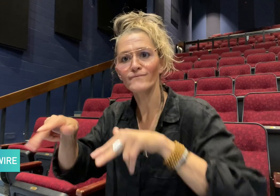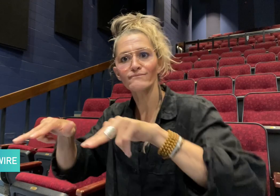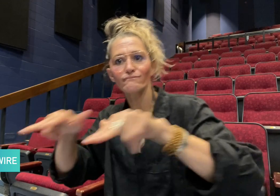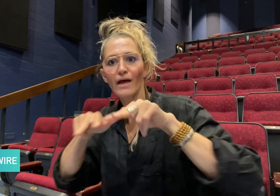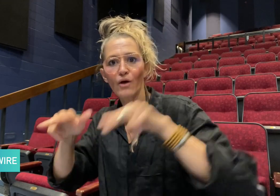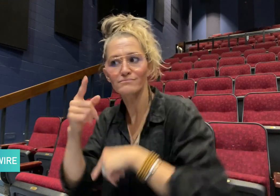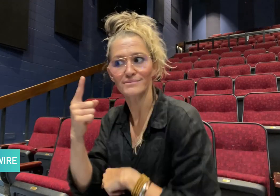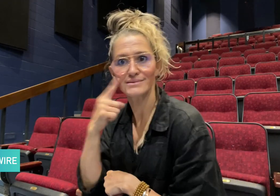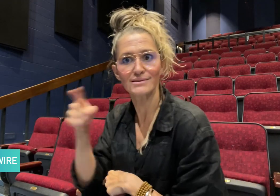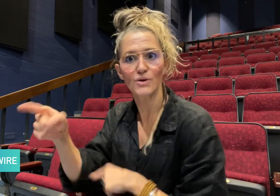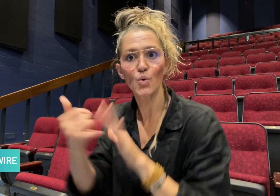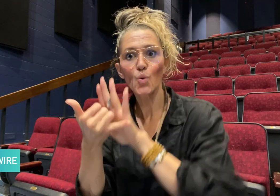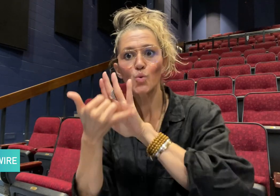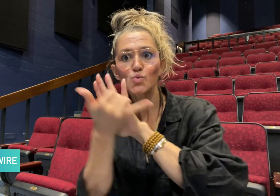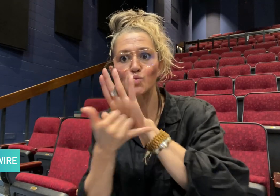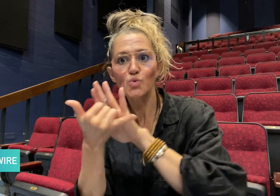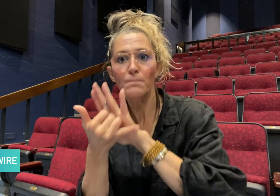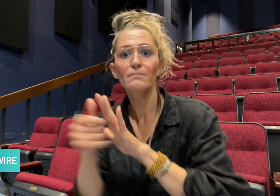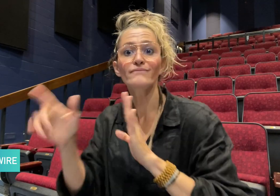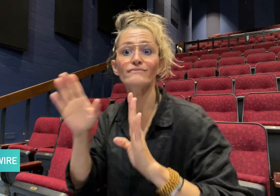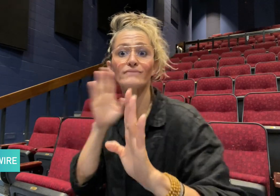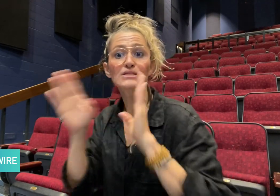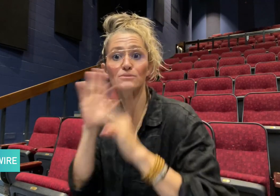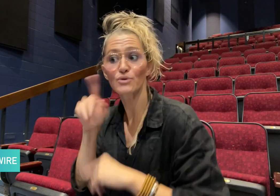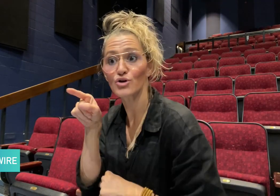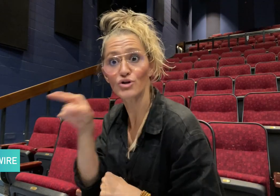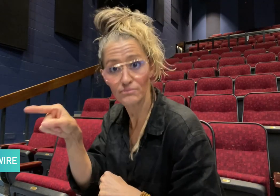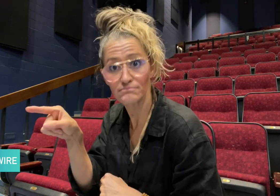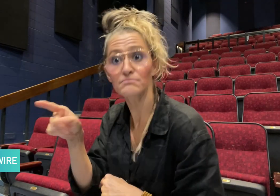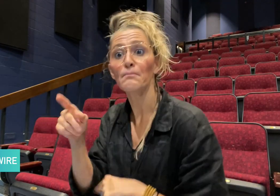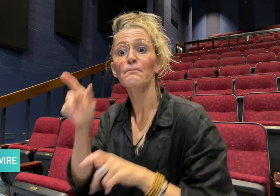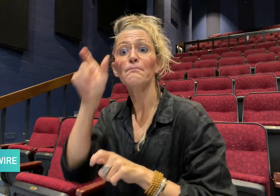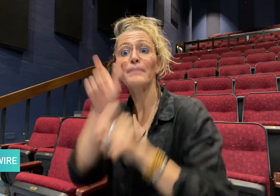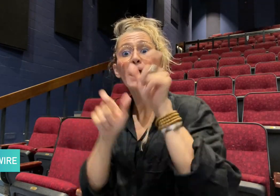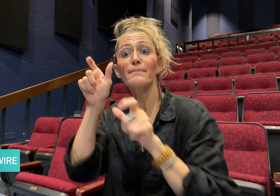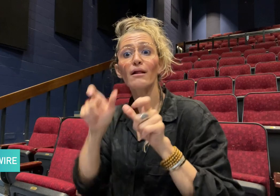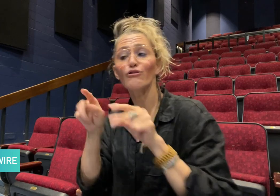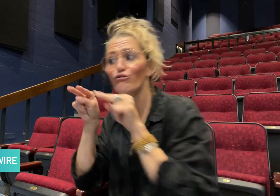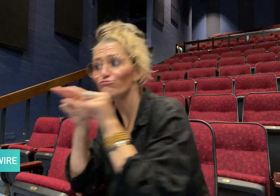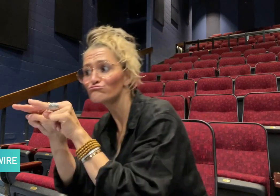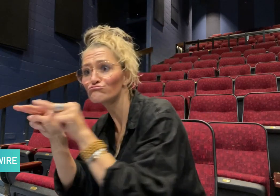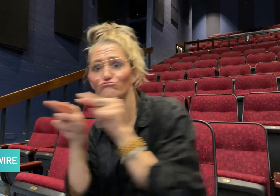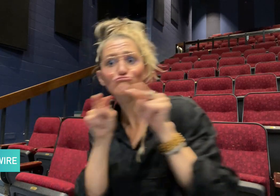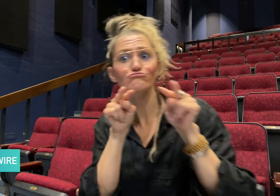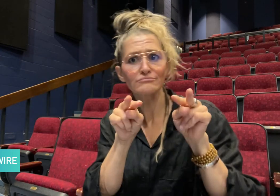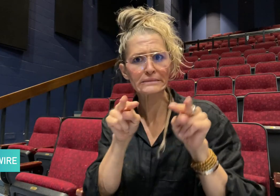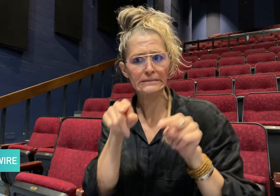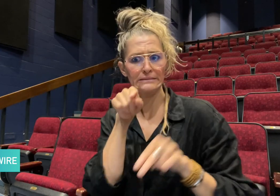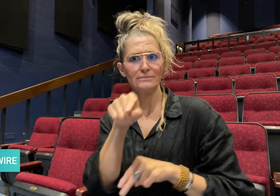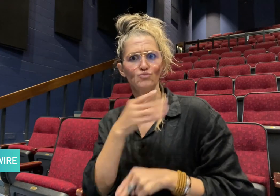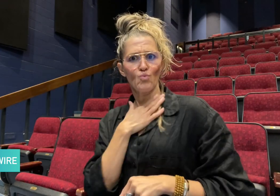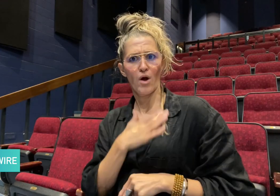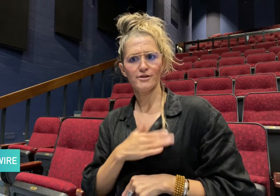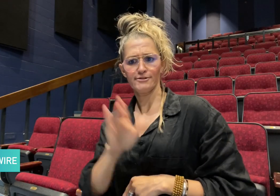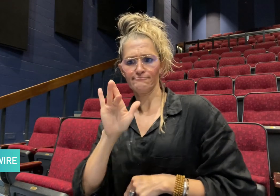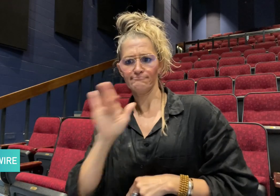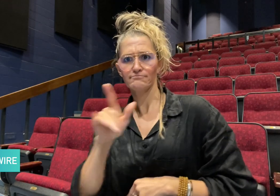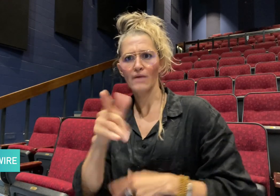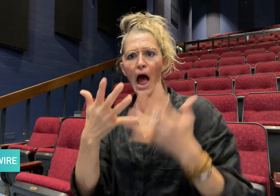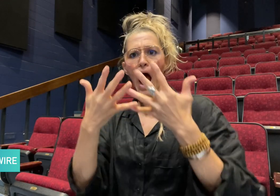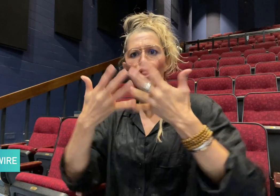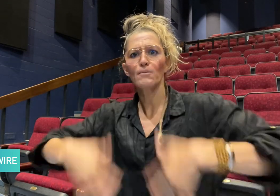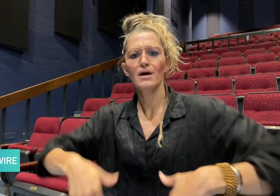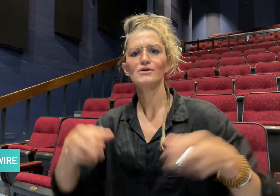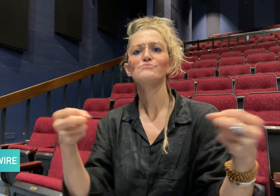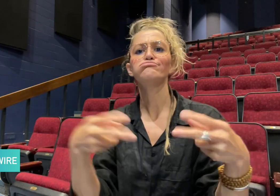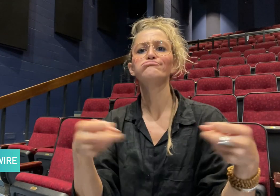when watching a recorded lecture from college or videos